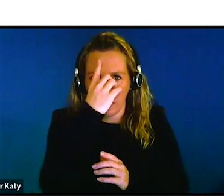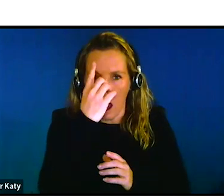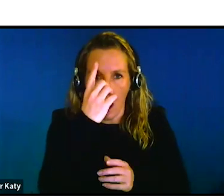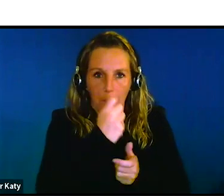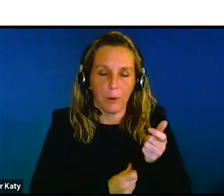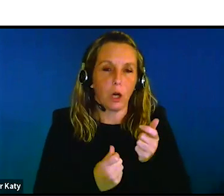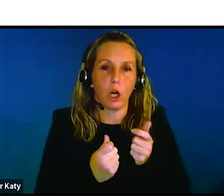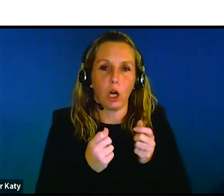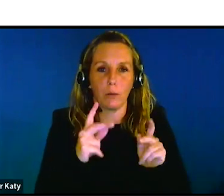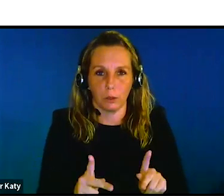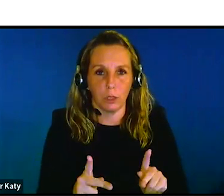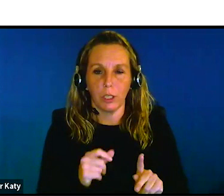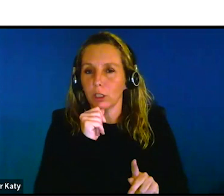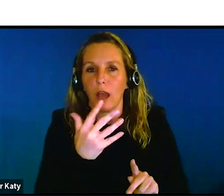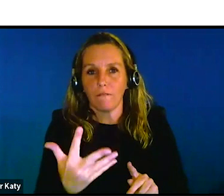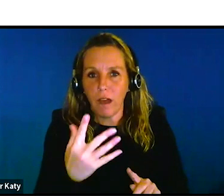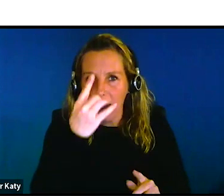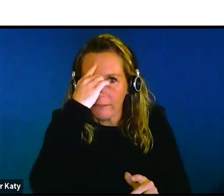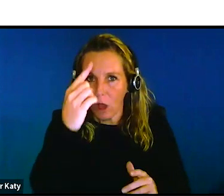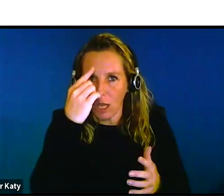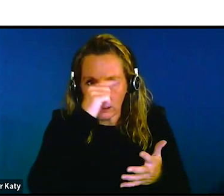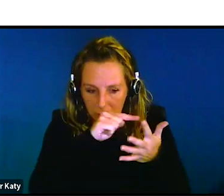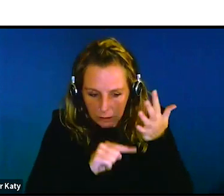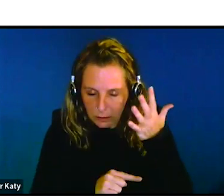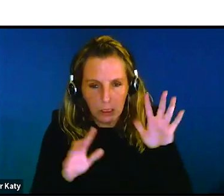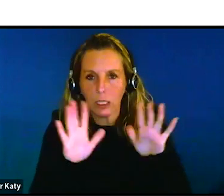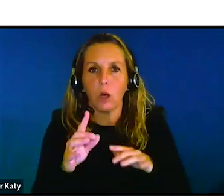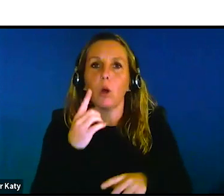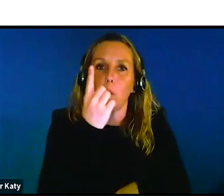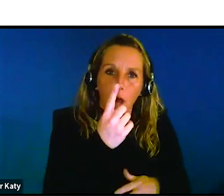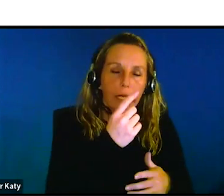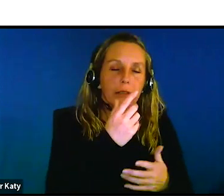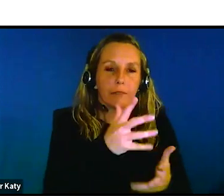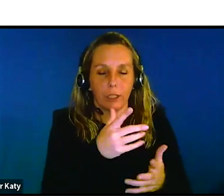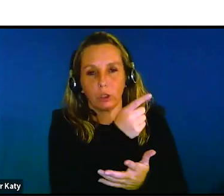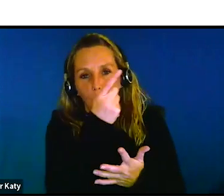because it helps that it gets in the way of organizing. So if you can give us one thoughts and then tell us